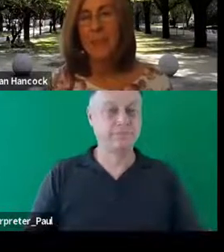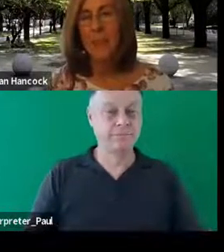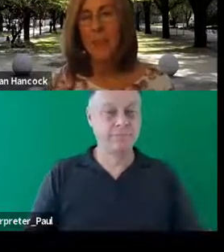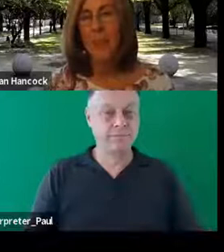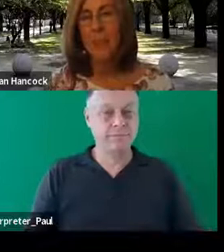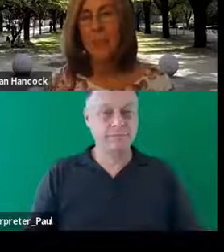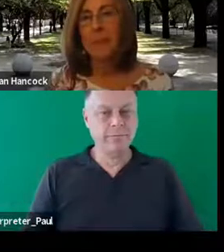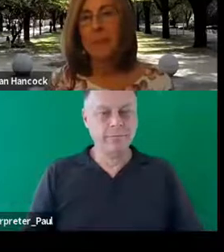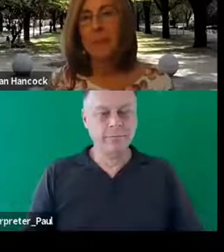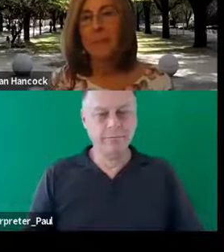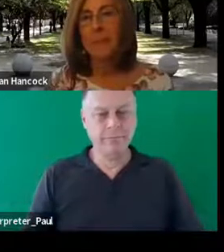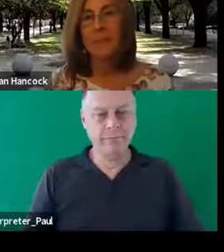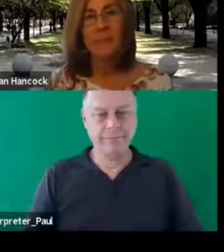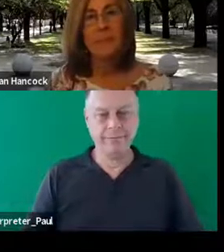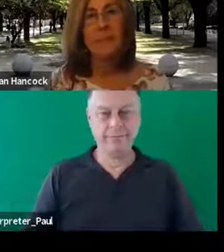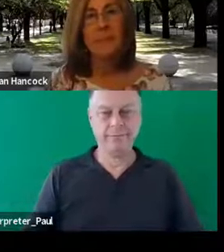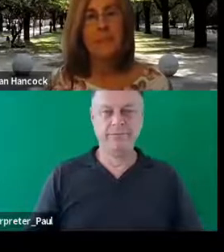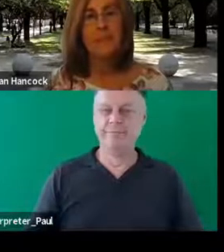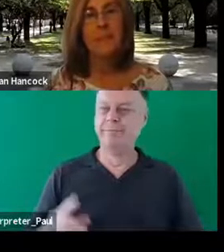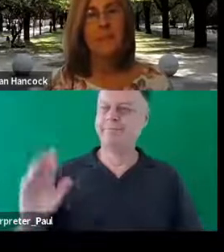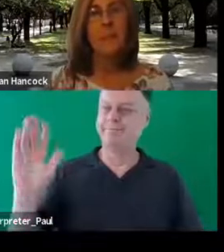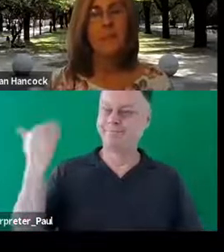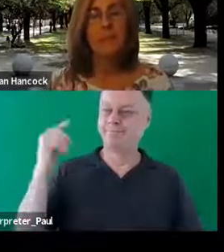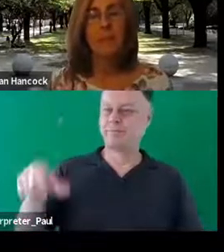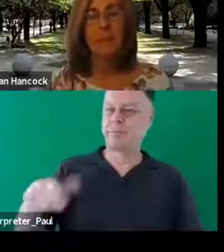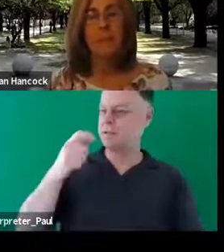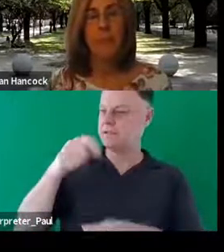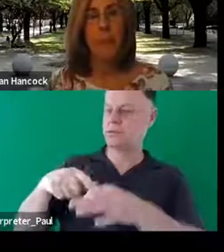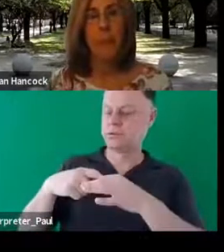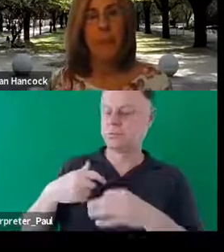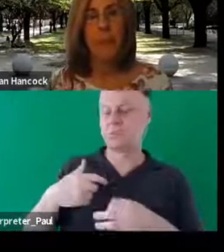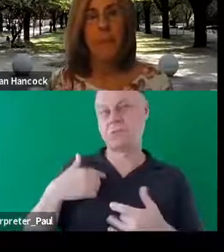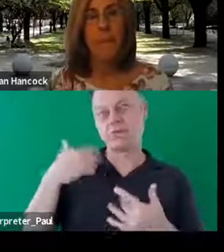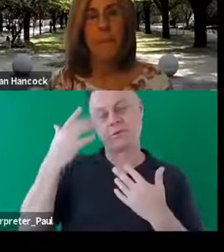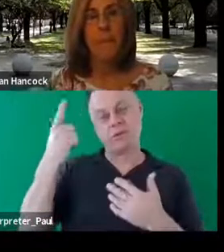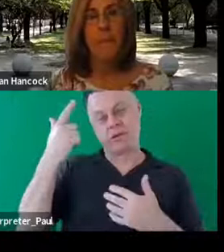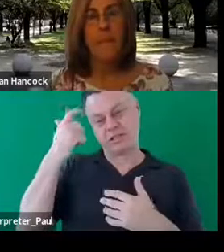This question has come up beforehand and one suggestion that I had was that maybe the TAFE